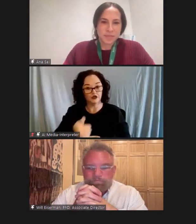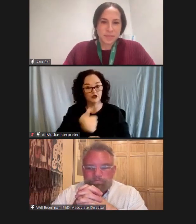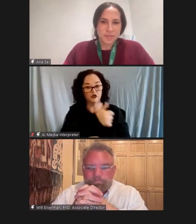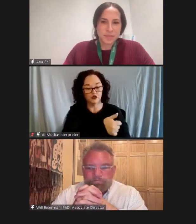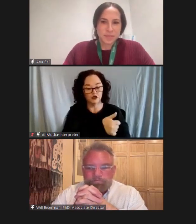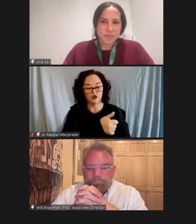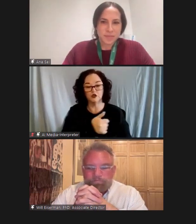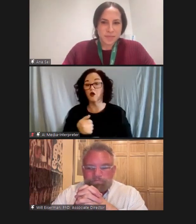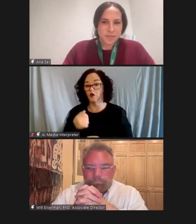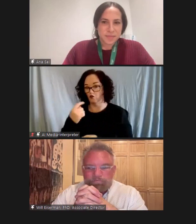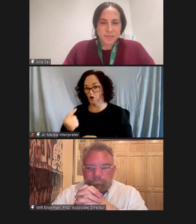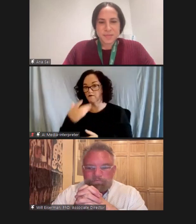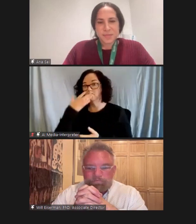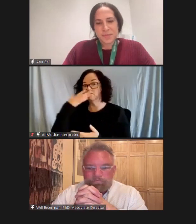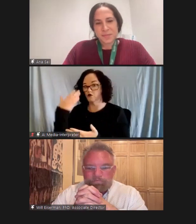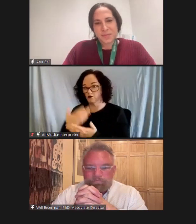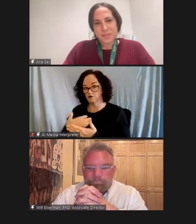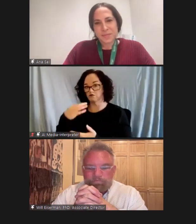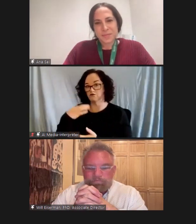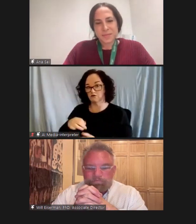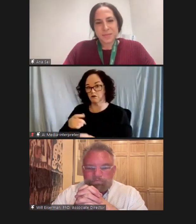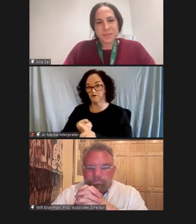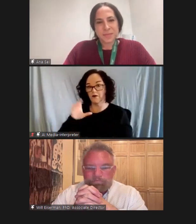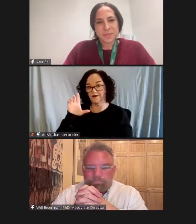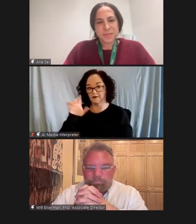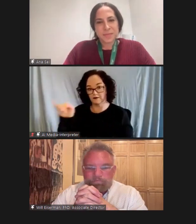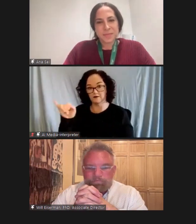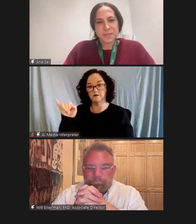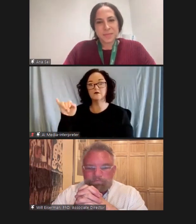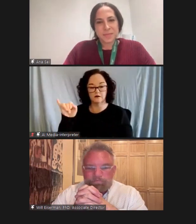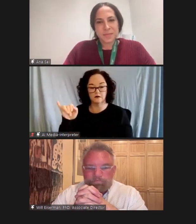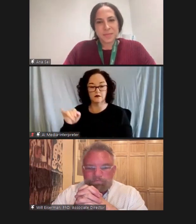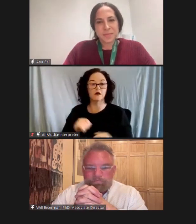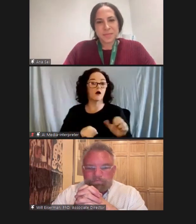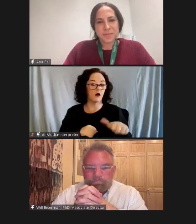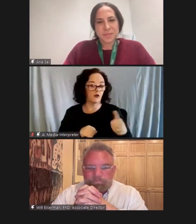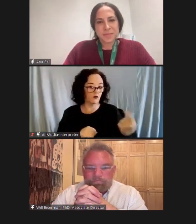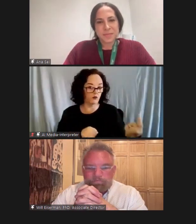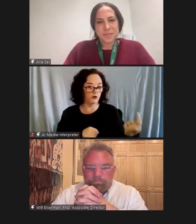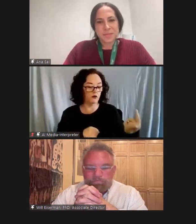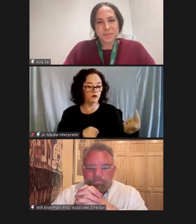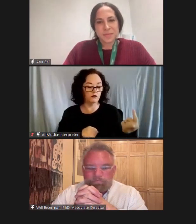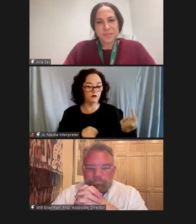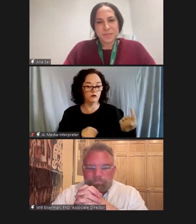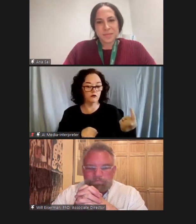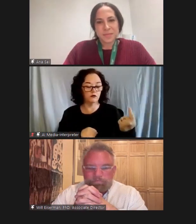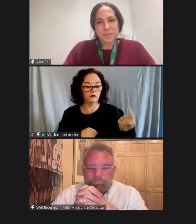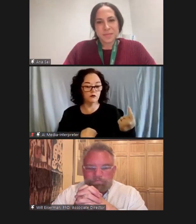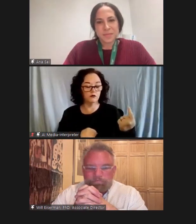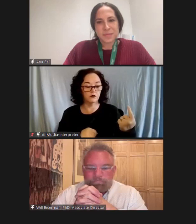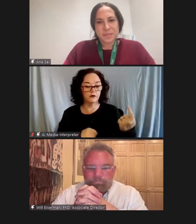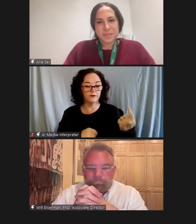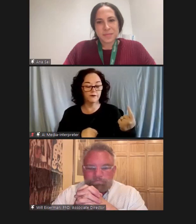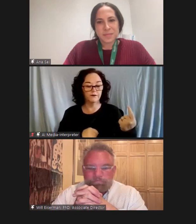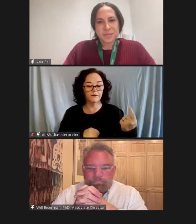the colear implant you could tell the other one just the fact that we cut off